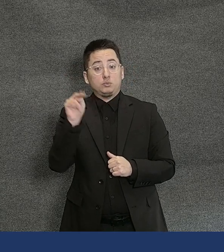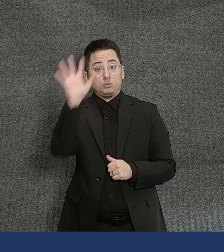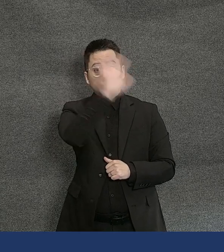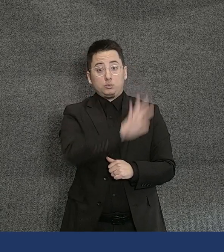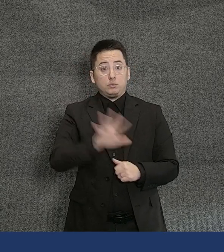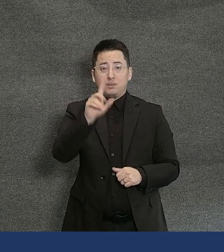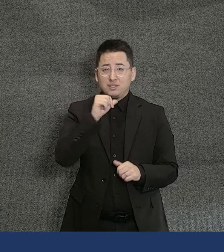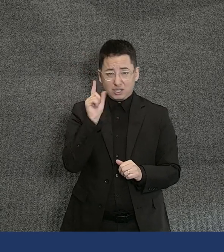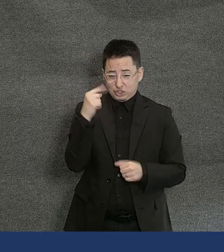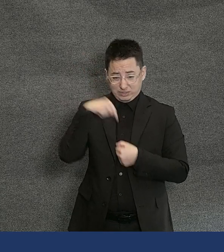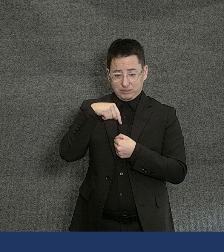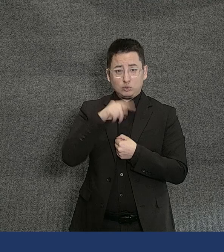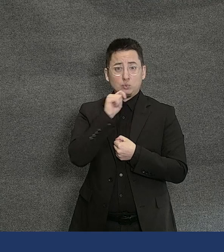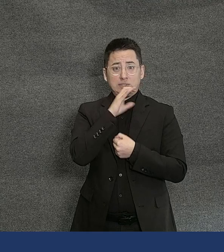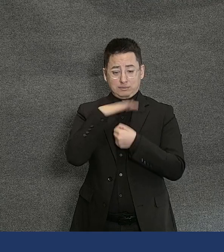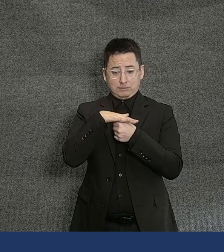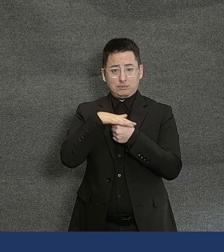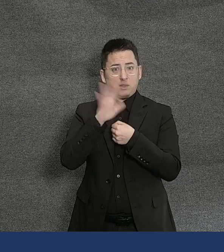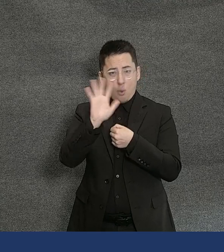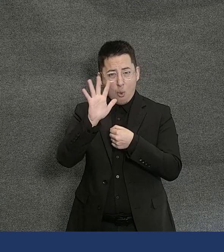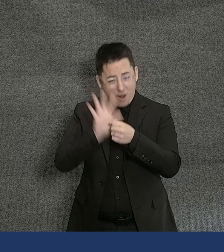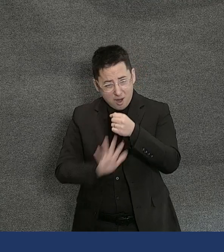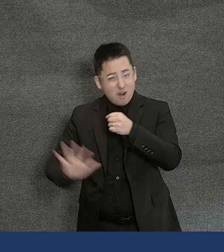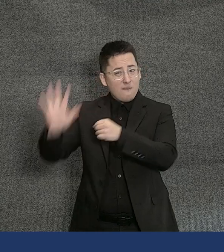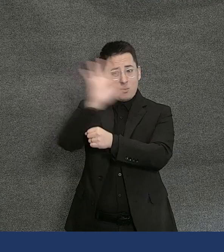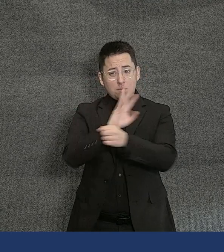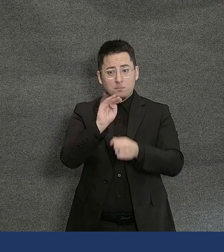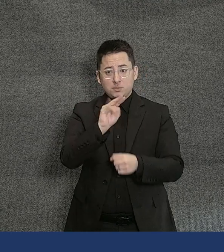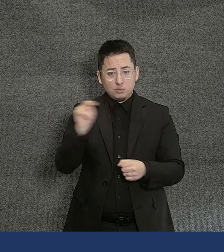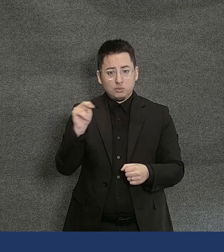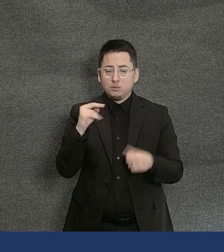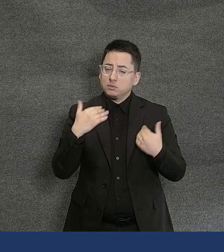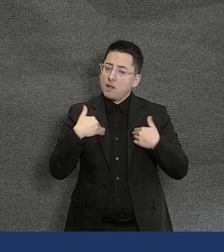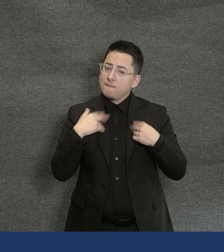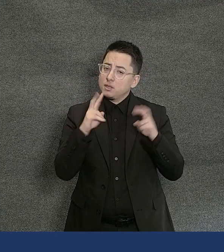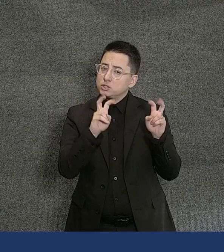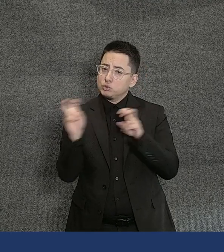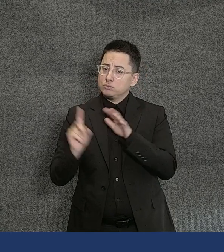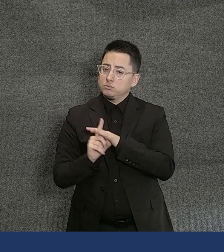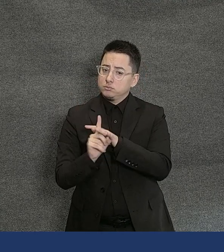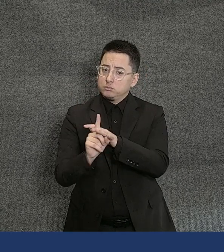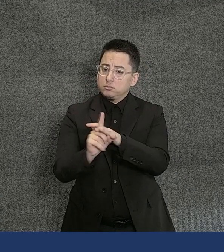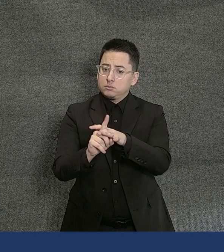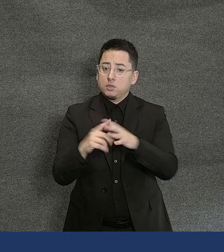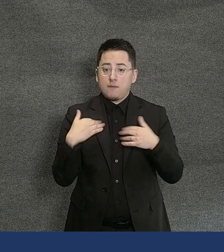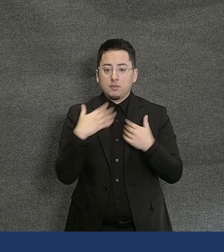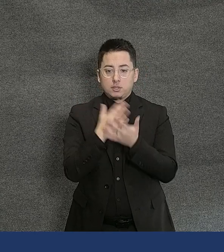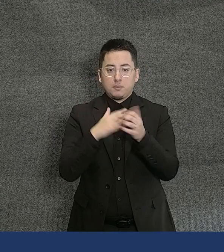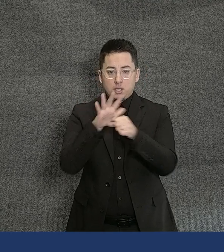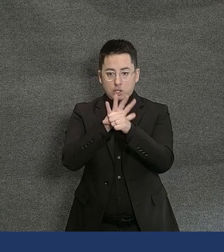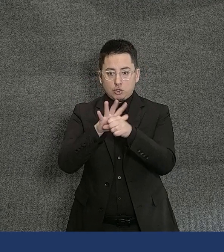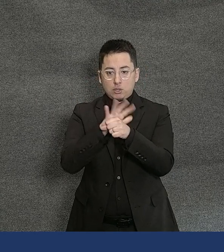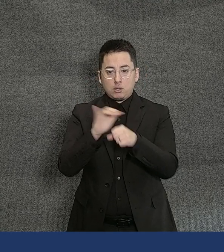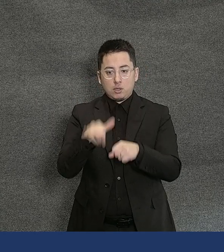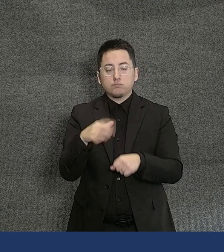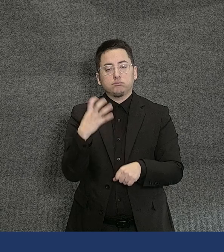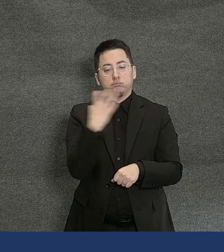It's a problem in both the Metro and in Greater Minnesota. We do have pockets. As we saw in the video, we do have pockets of on-demand transportation